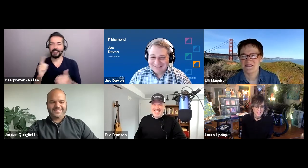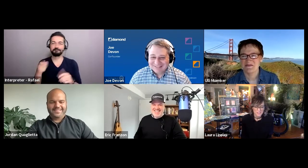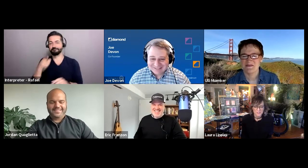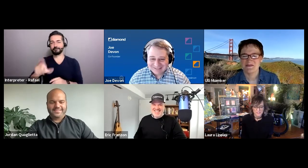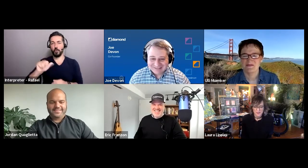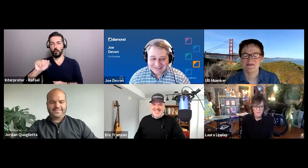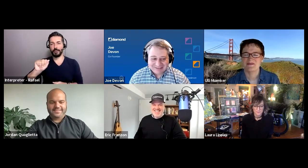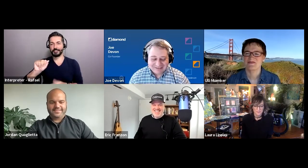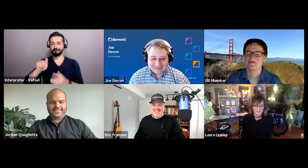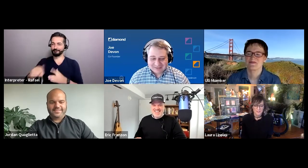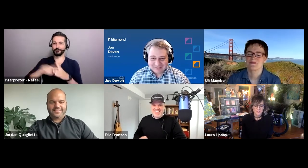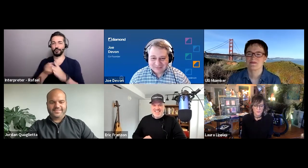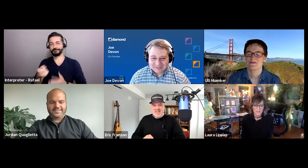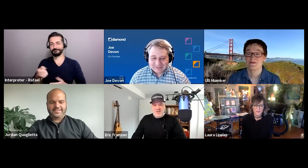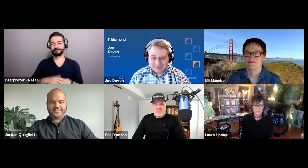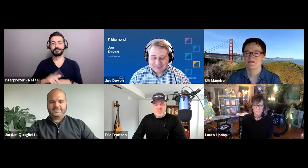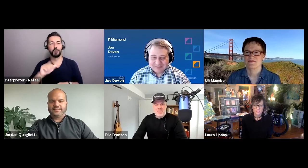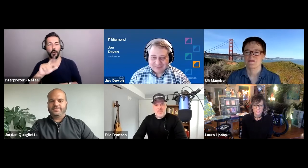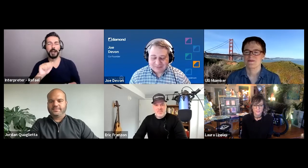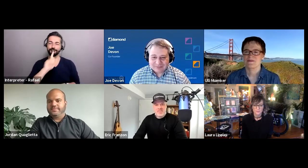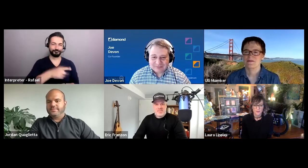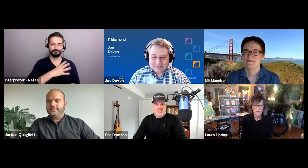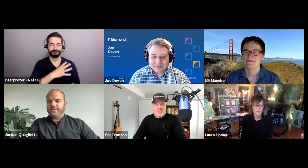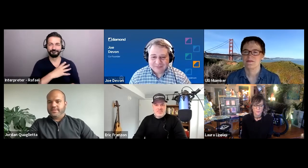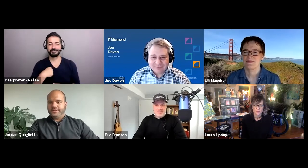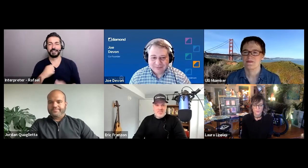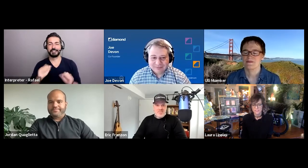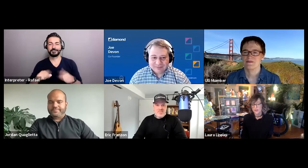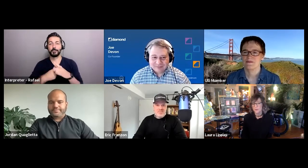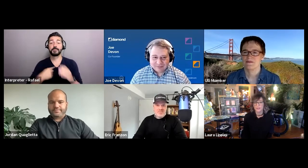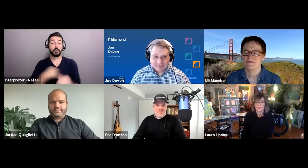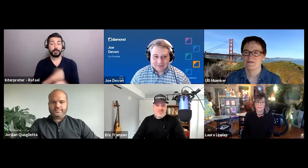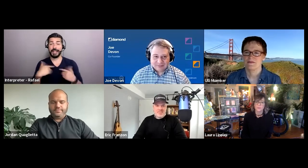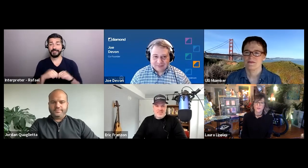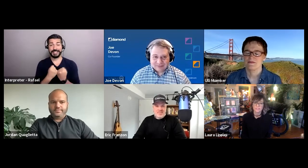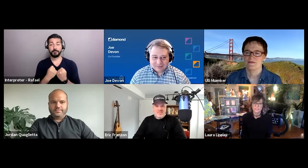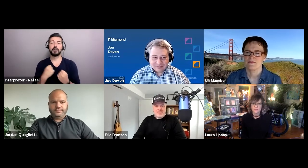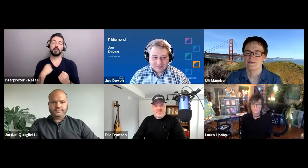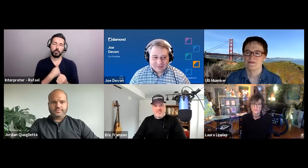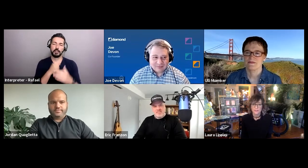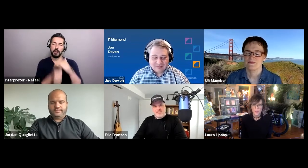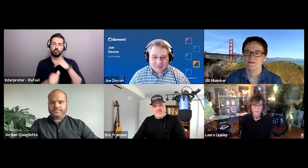Yeah, sure. So we have a team. We sit on a marketing team in Comcast.